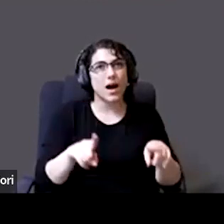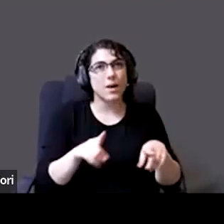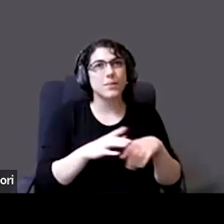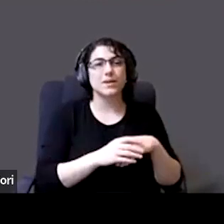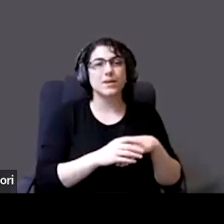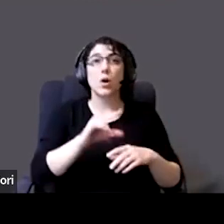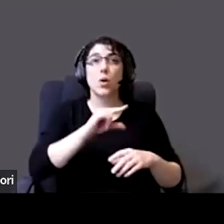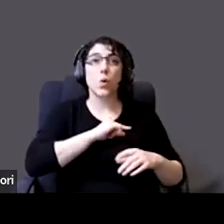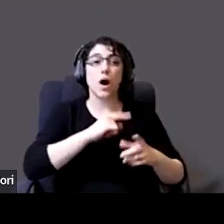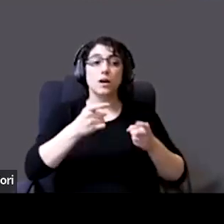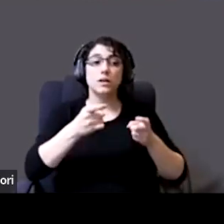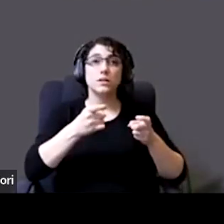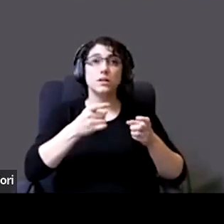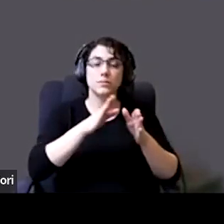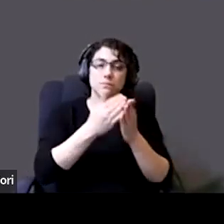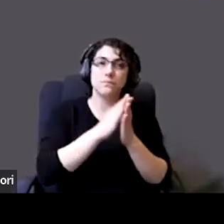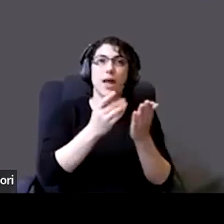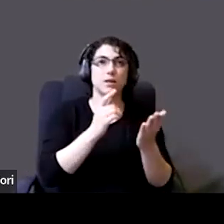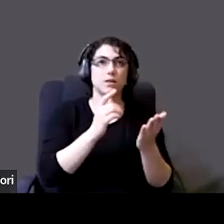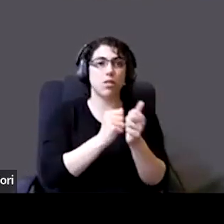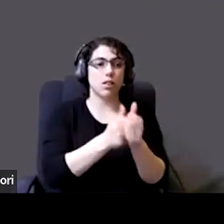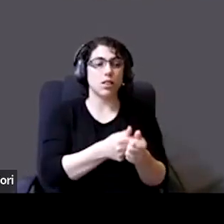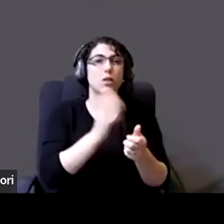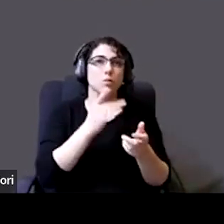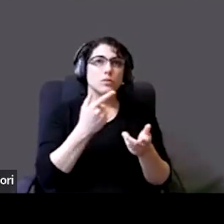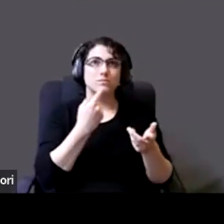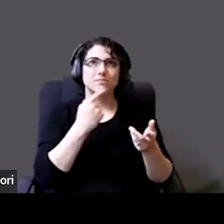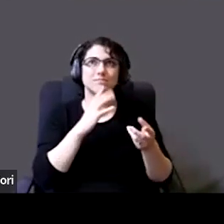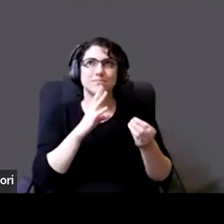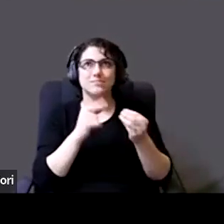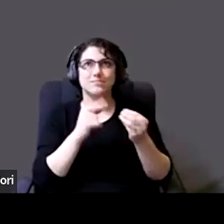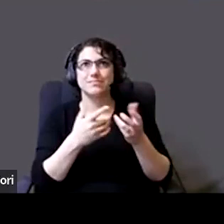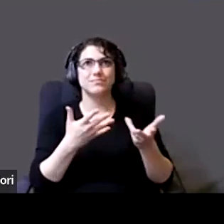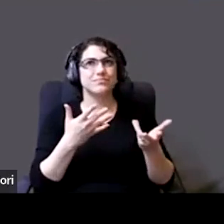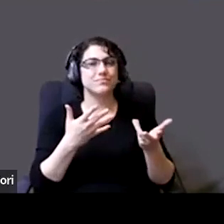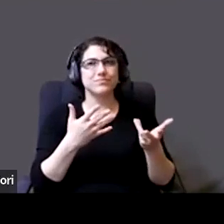that talk about, you know -- I mean performance management you would have to say that we are on overkill on that.